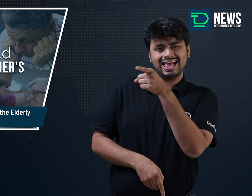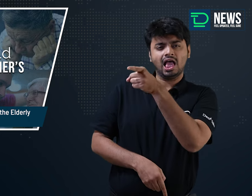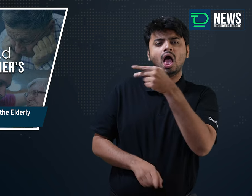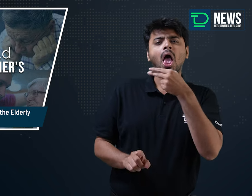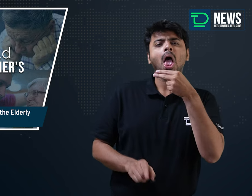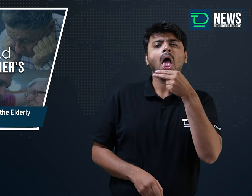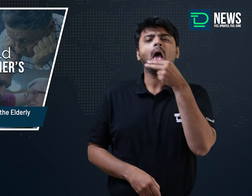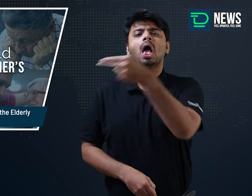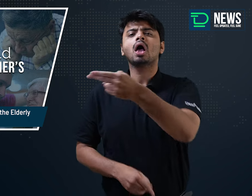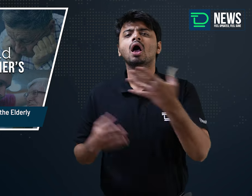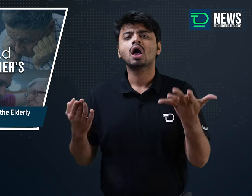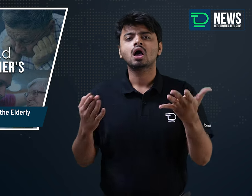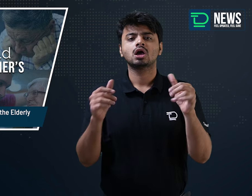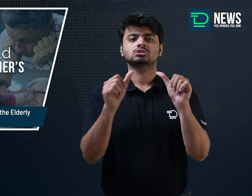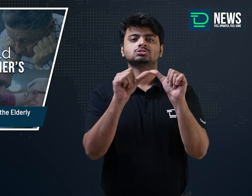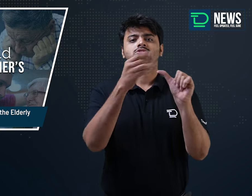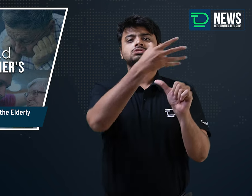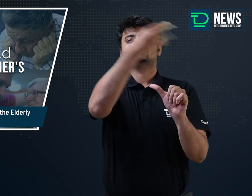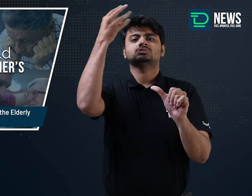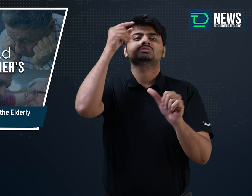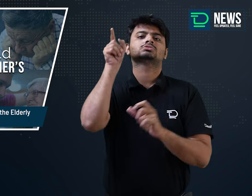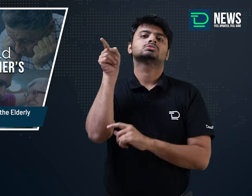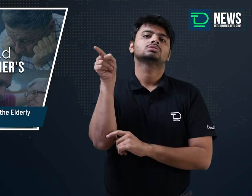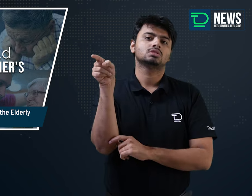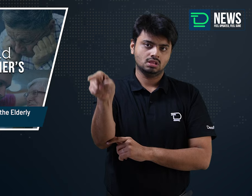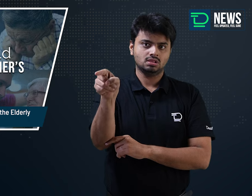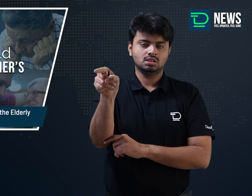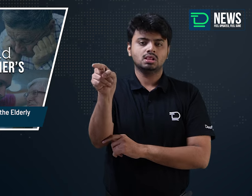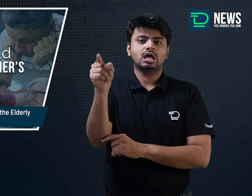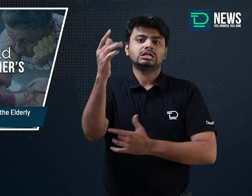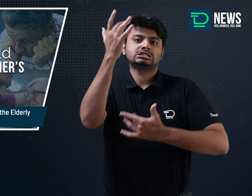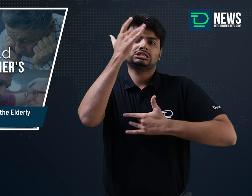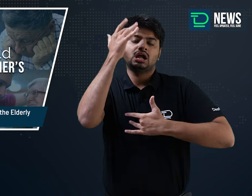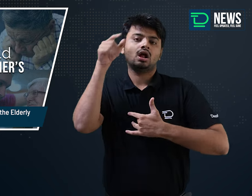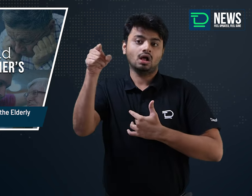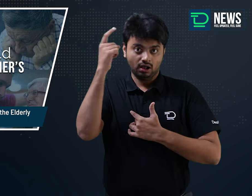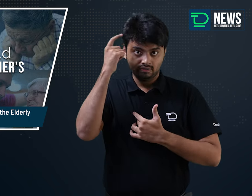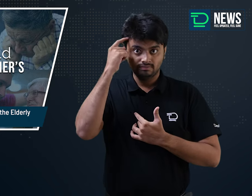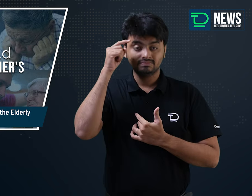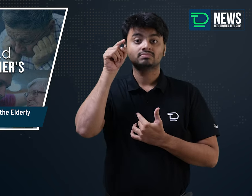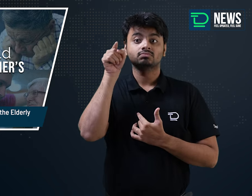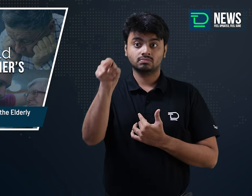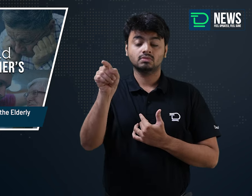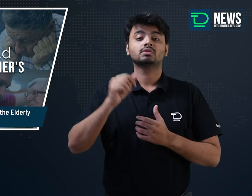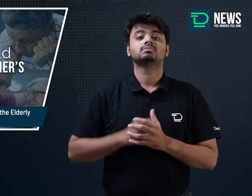It is called Alzheimer's disease.